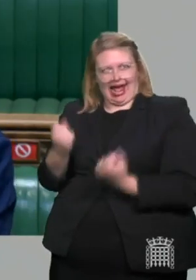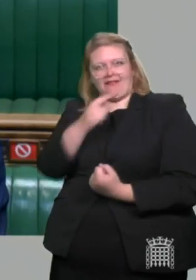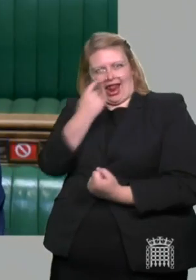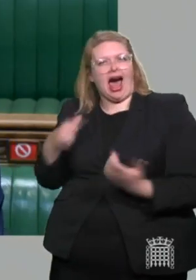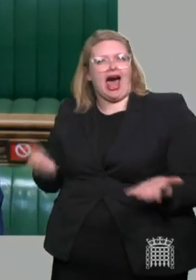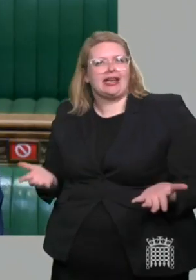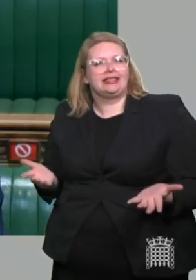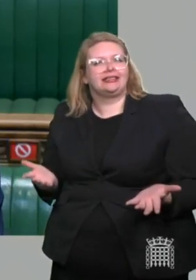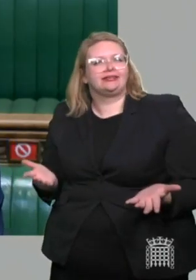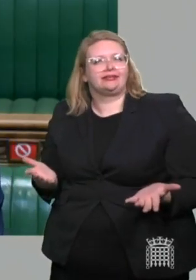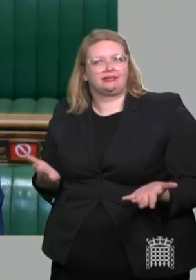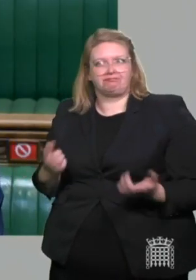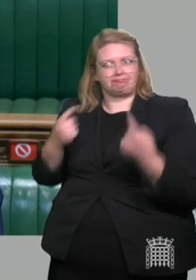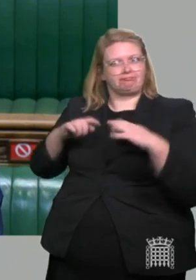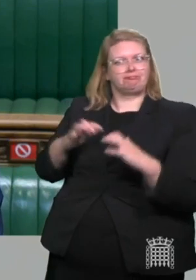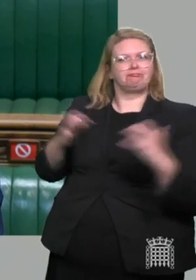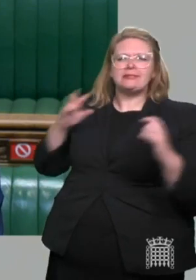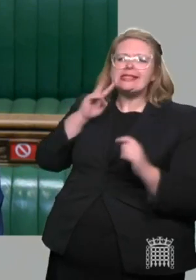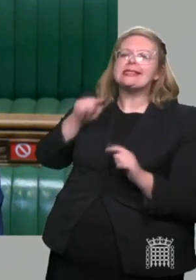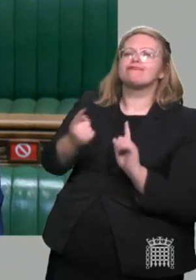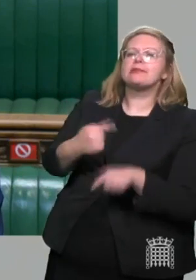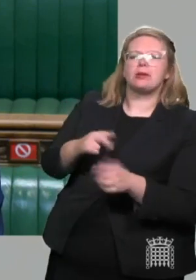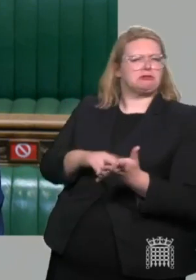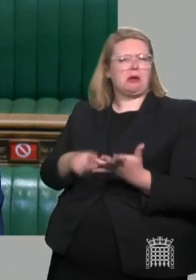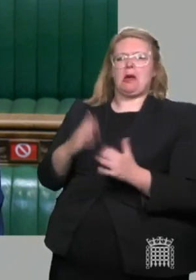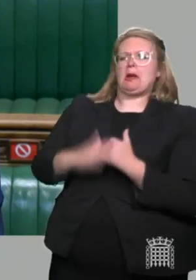Prime Minister’s answer, and I remind him that the ministerial code says: